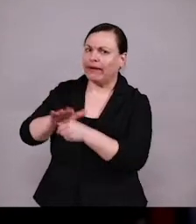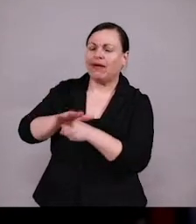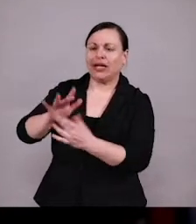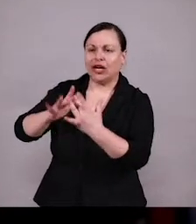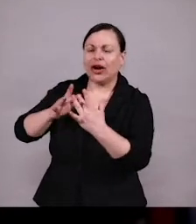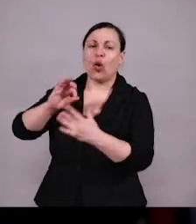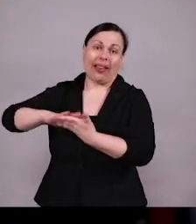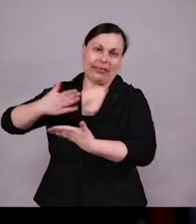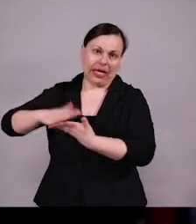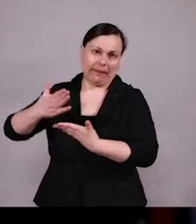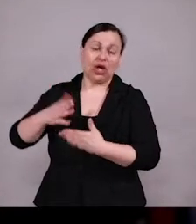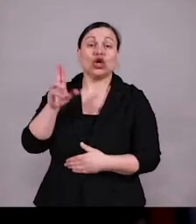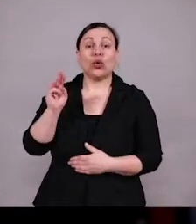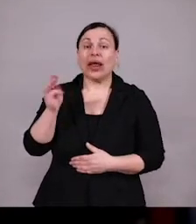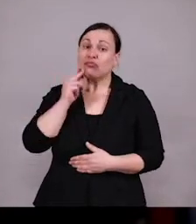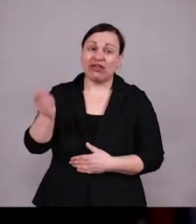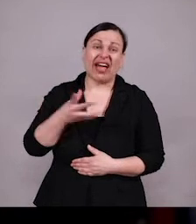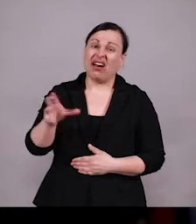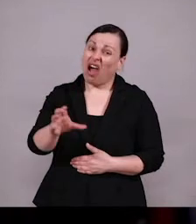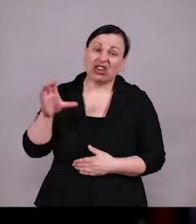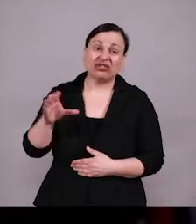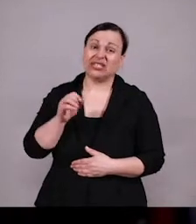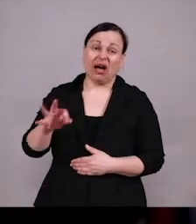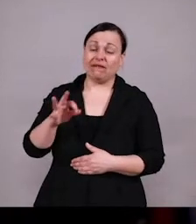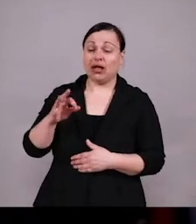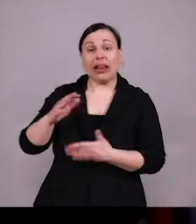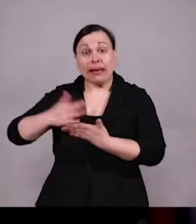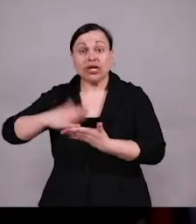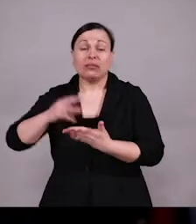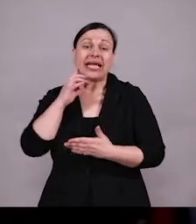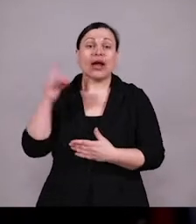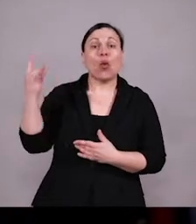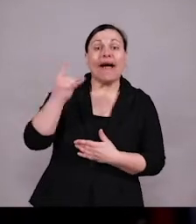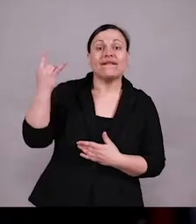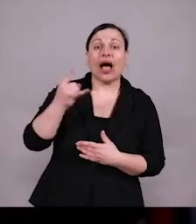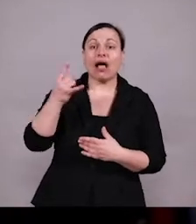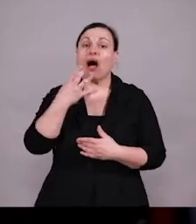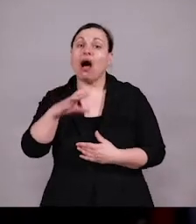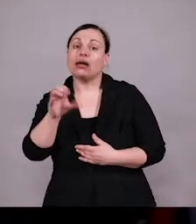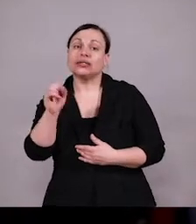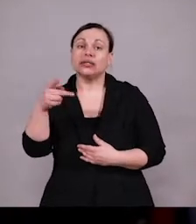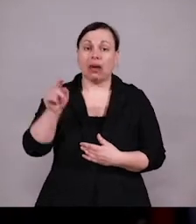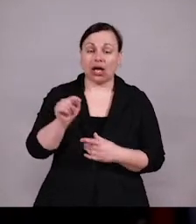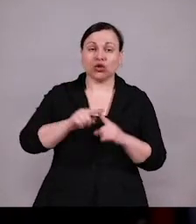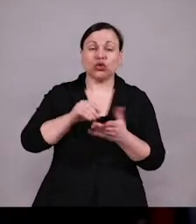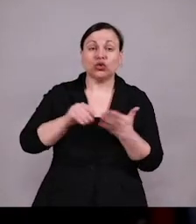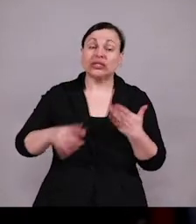UNM provided hundreds of laptops and Wi-Fi hotspots to students. Sometimes mailing equipment